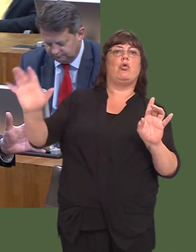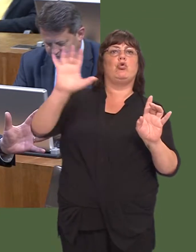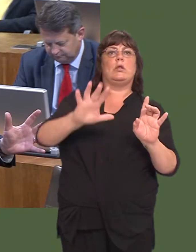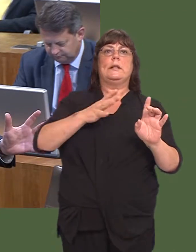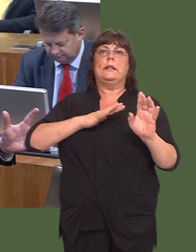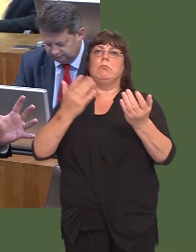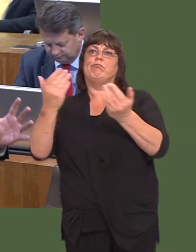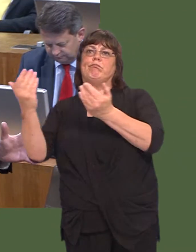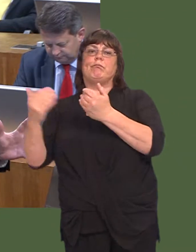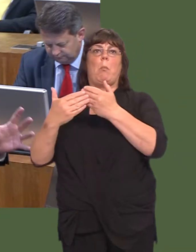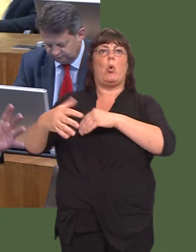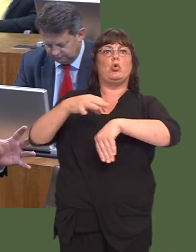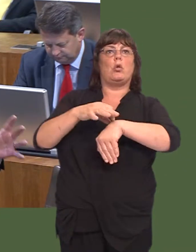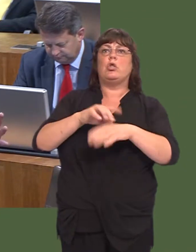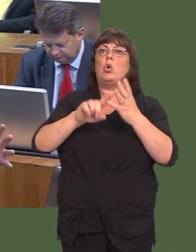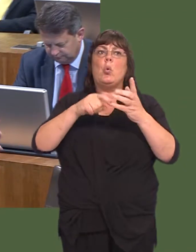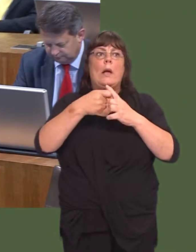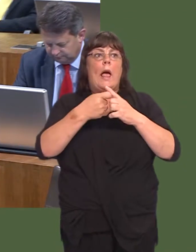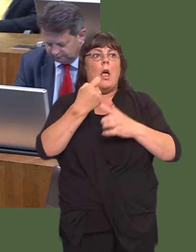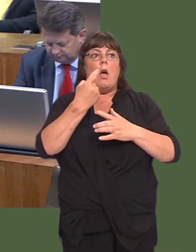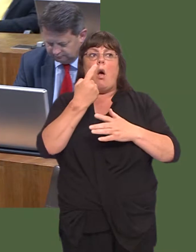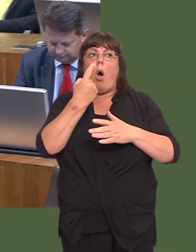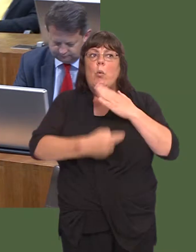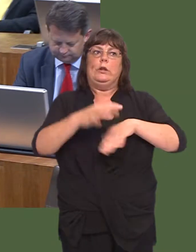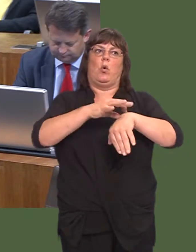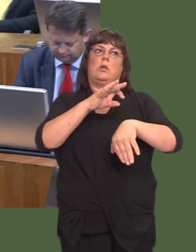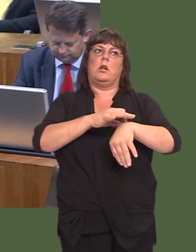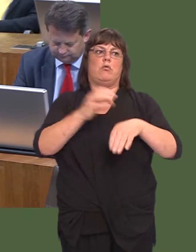It is folly to think that, somehow, the UK can train and recruit all its own doctors within the UK.